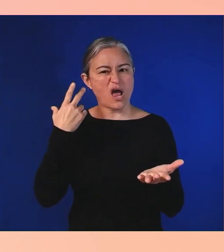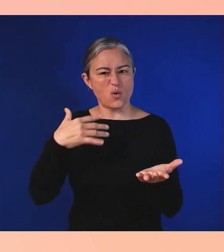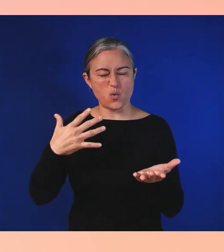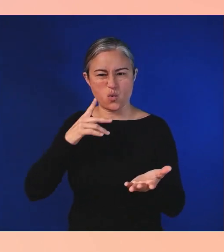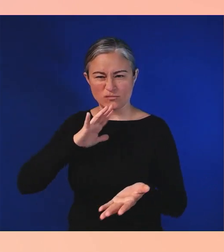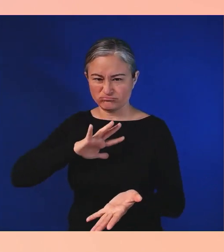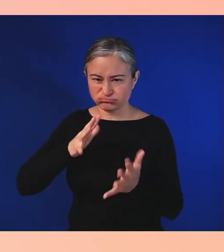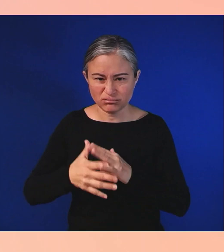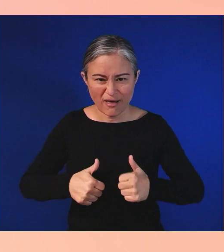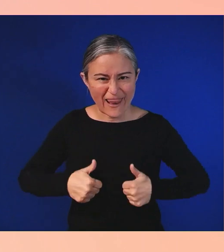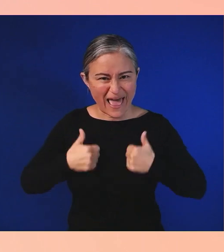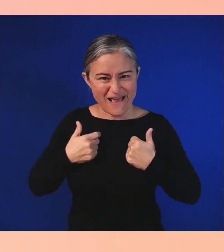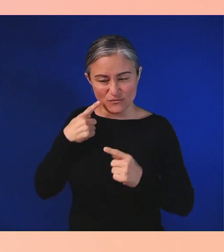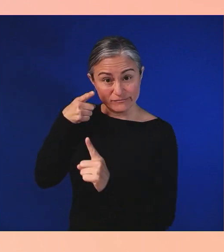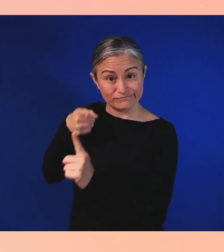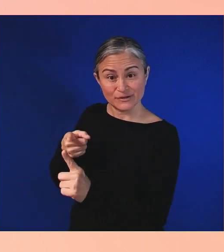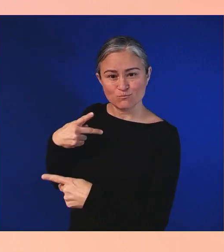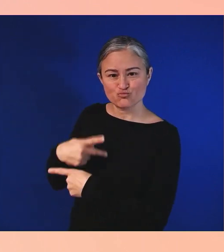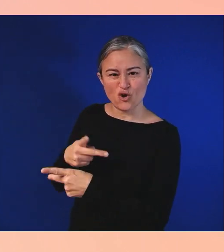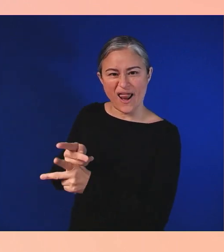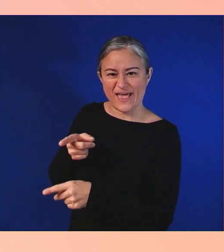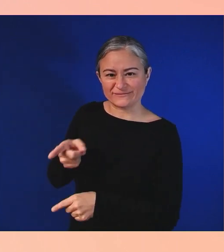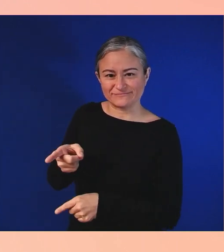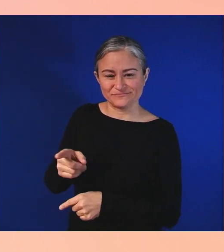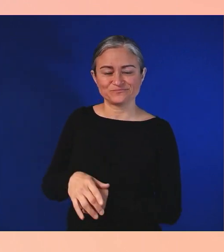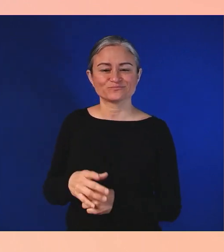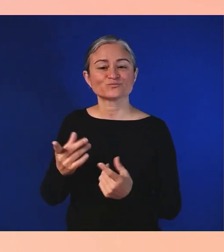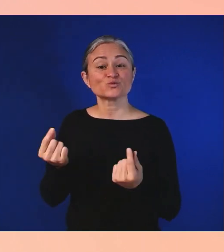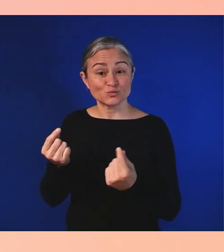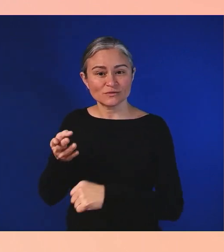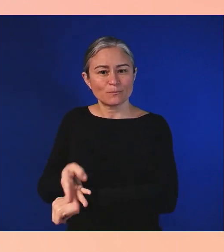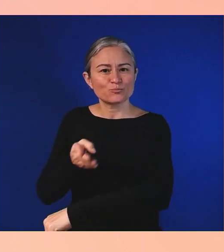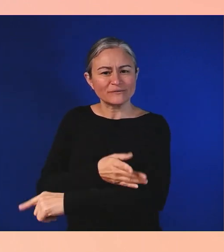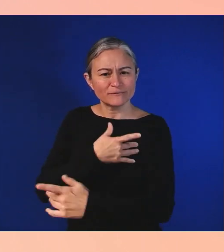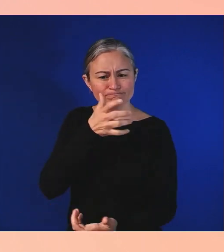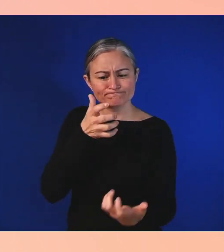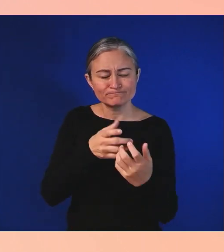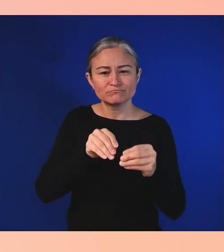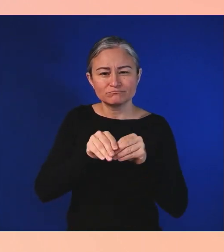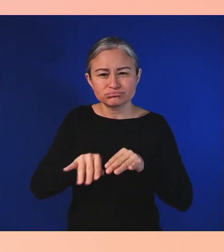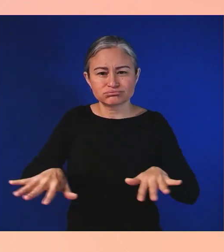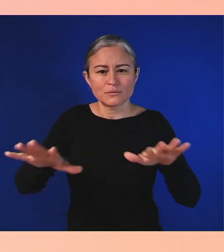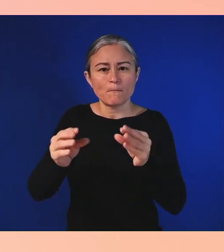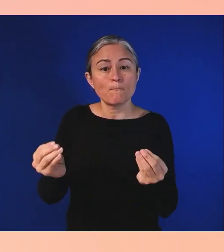especially when it comes to protecting developer focus. With that, let's jump right in.